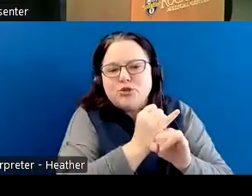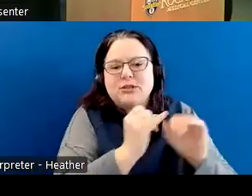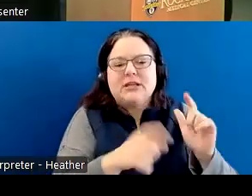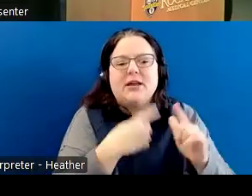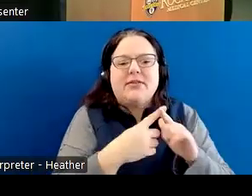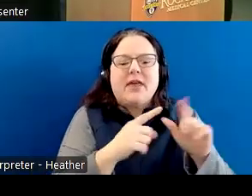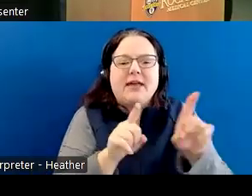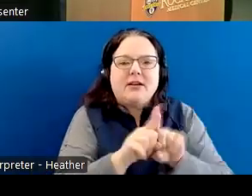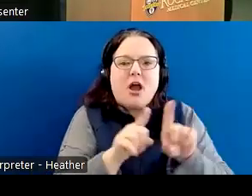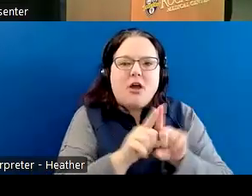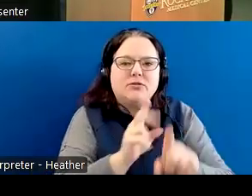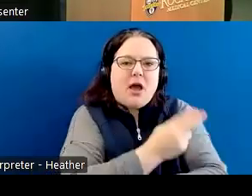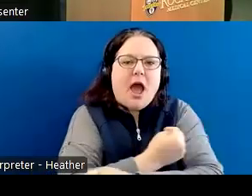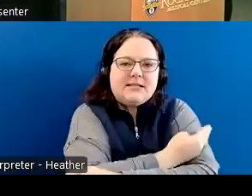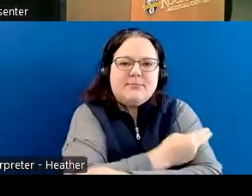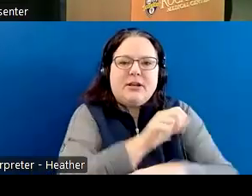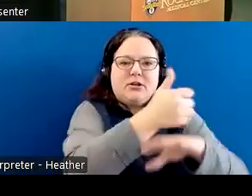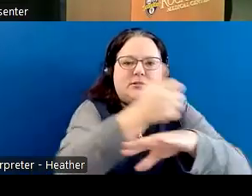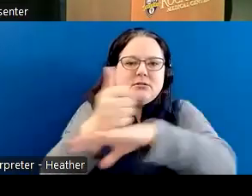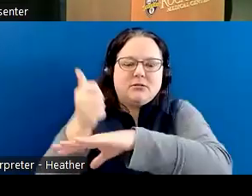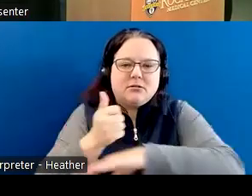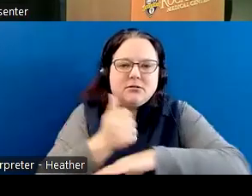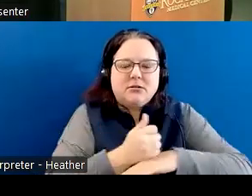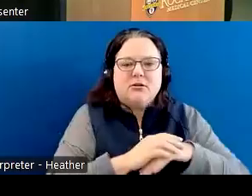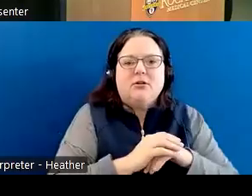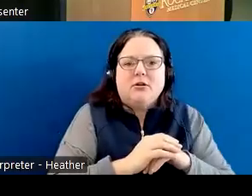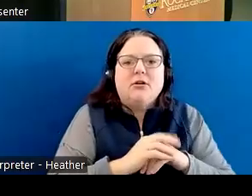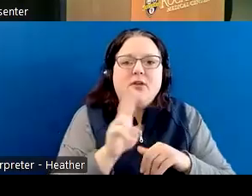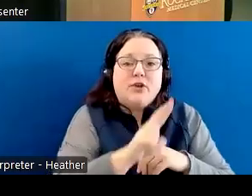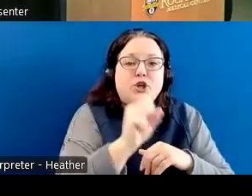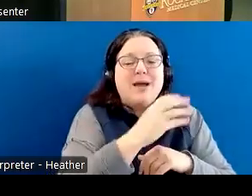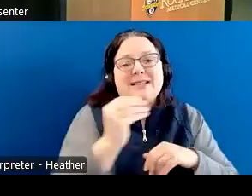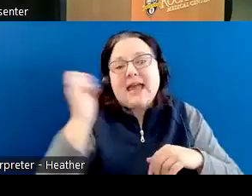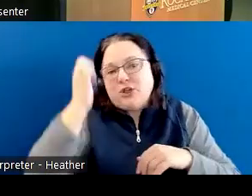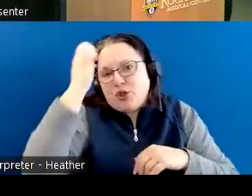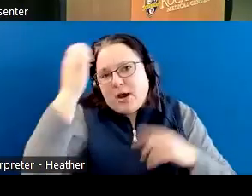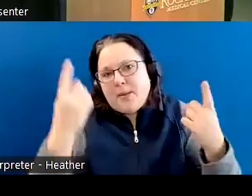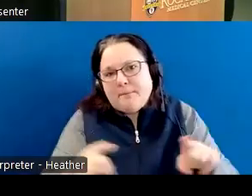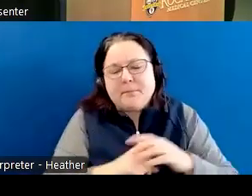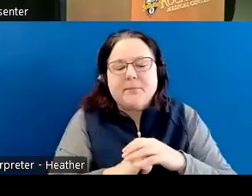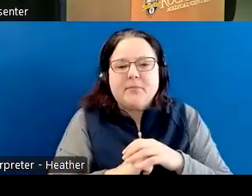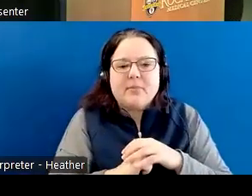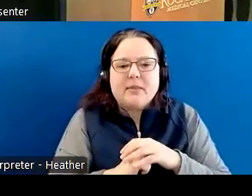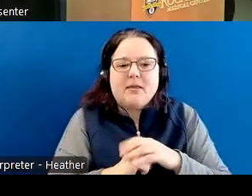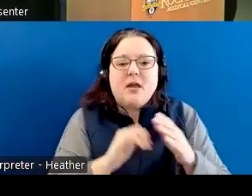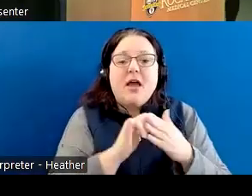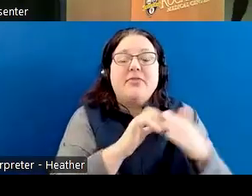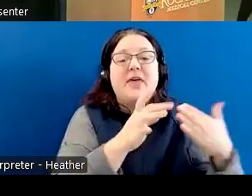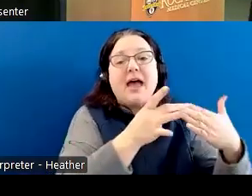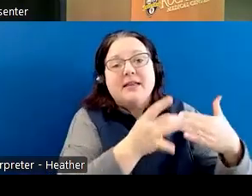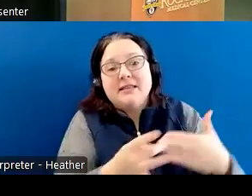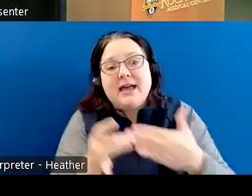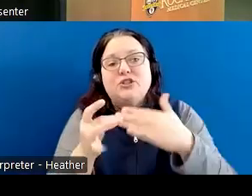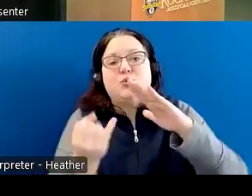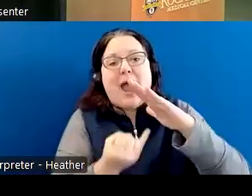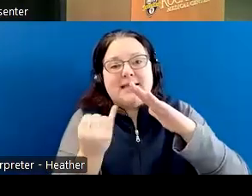rise of the hospital movement in Europe um and that started leading to isolation um from these